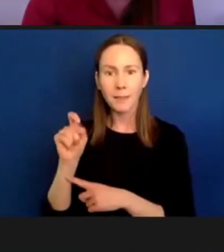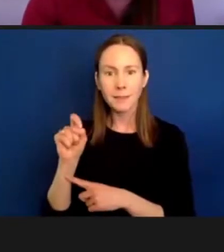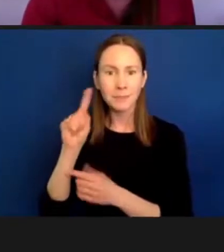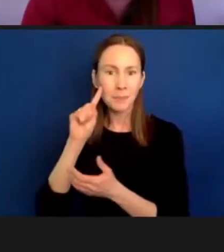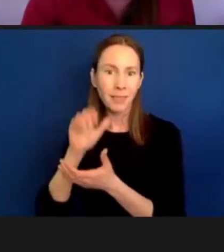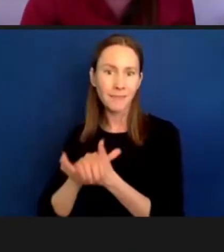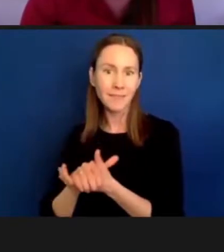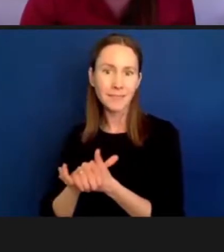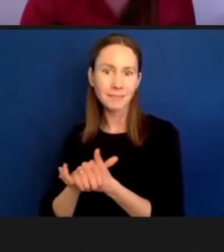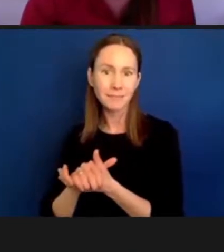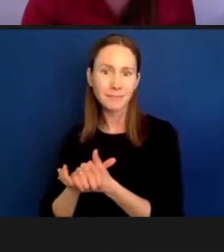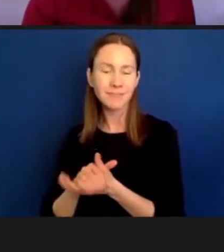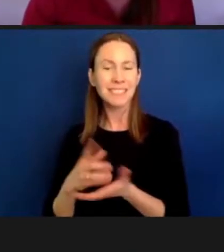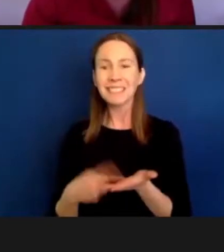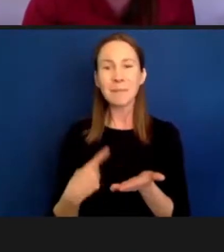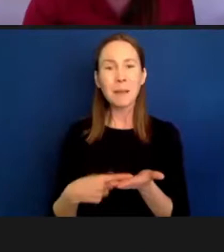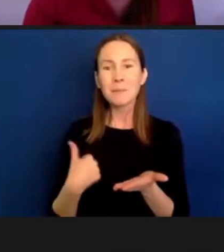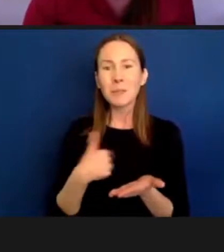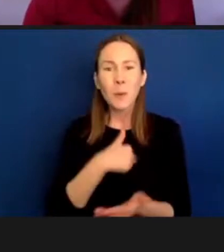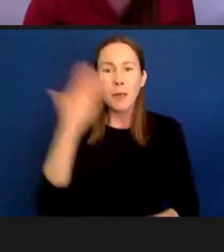And sometimes we don't even know we're doing it.